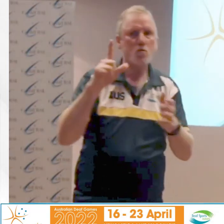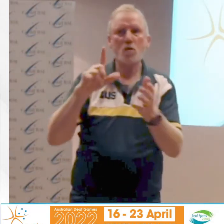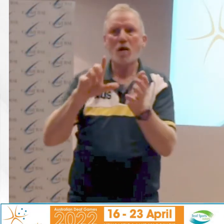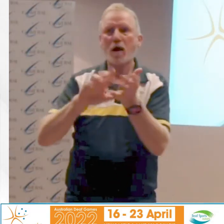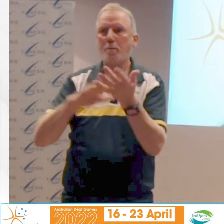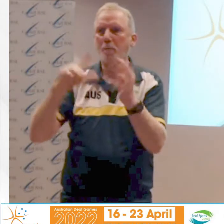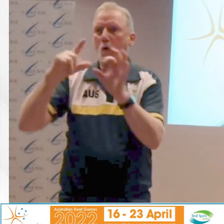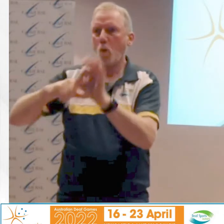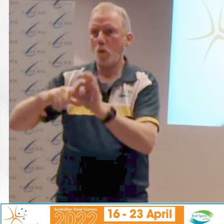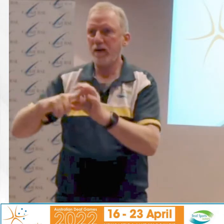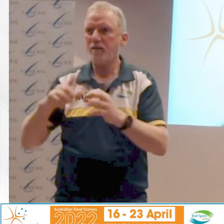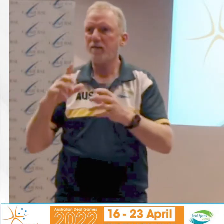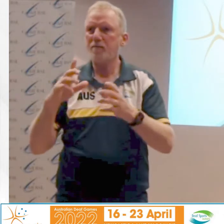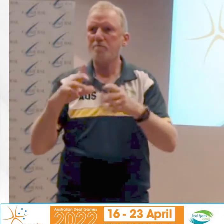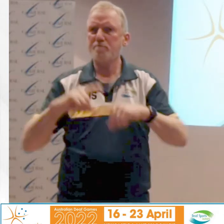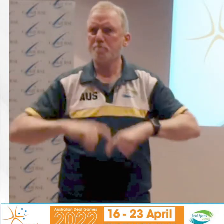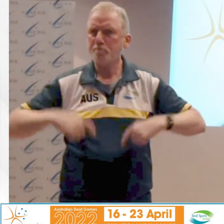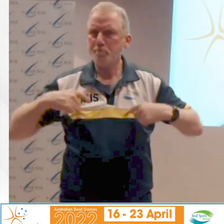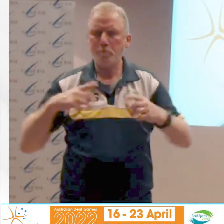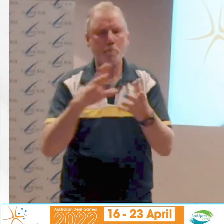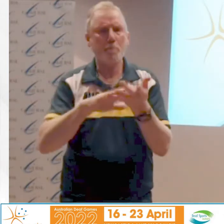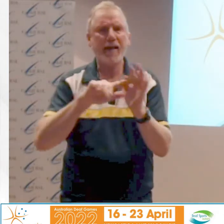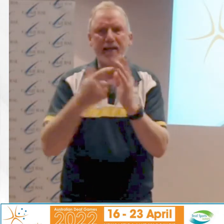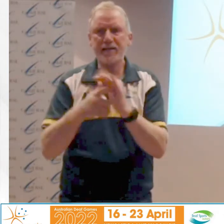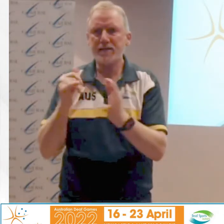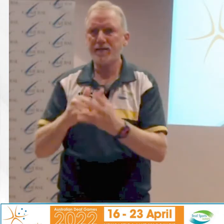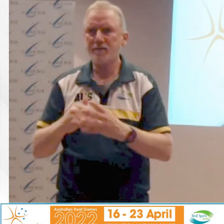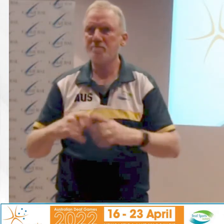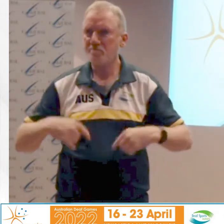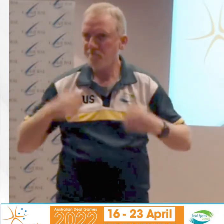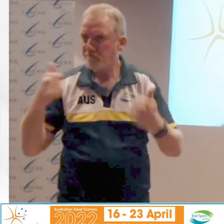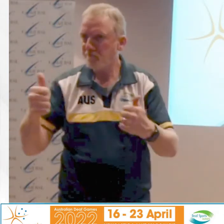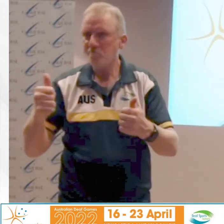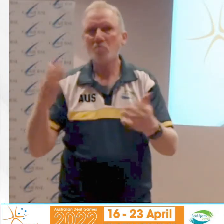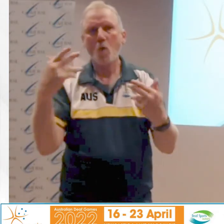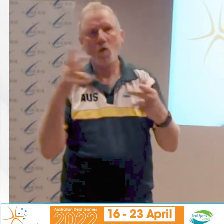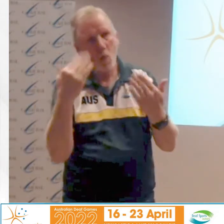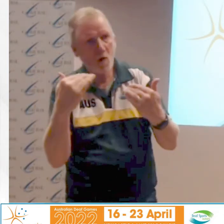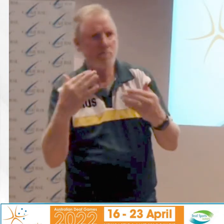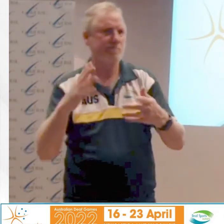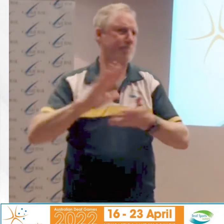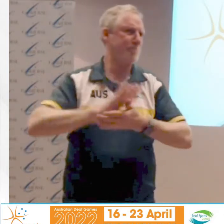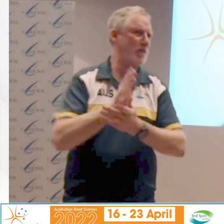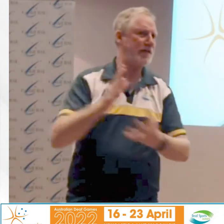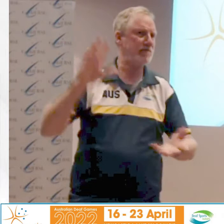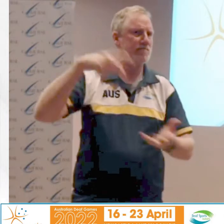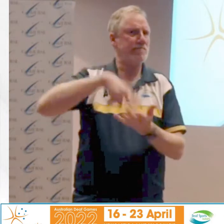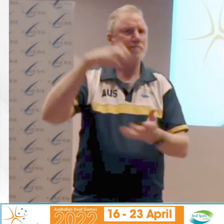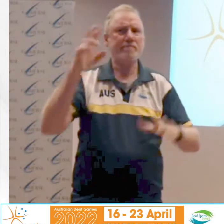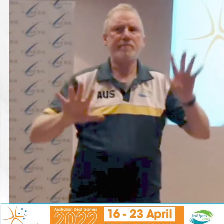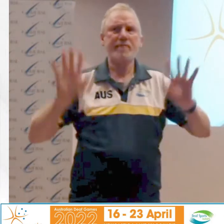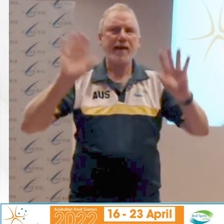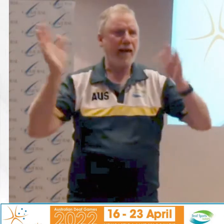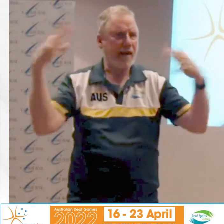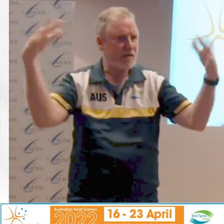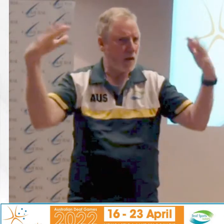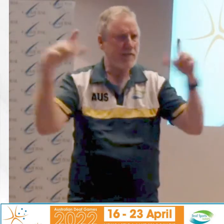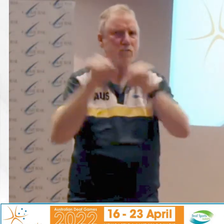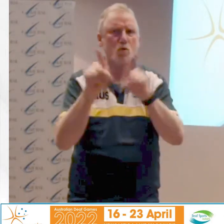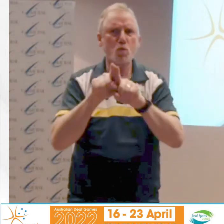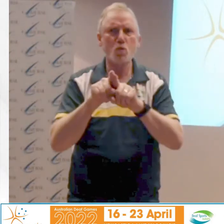both Newcastle and Lake Macquarie Lord Mayors were in attendance and they were really proud and